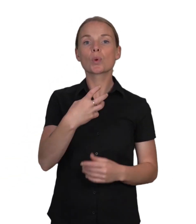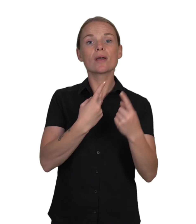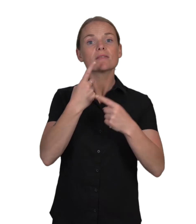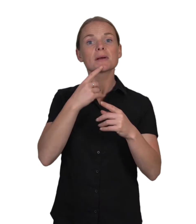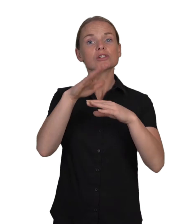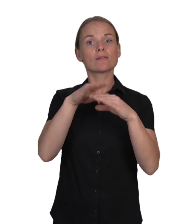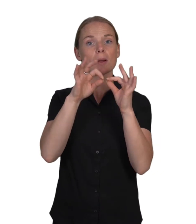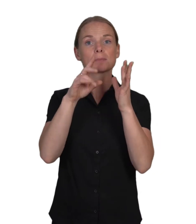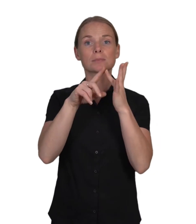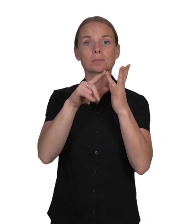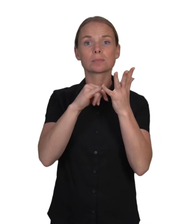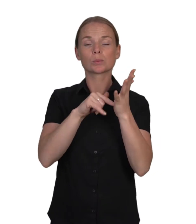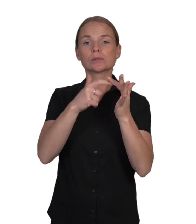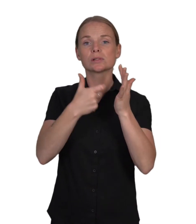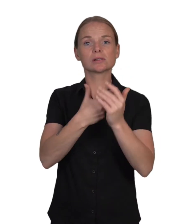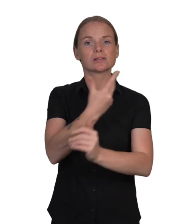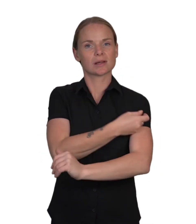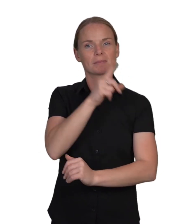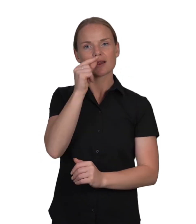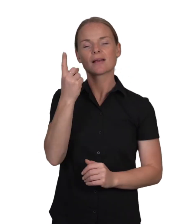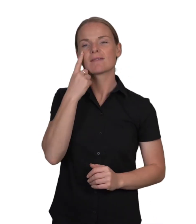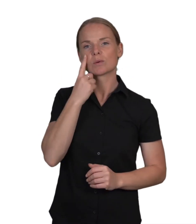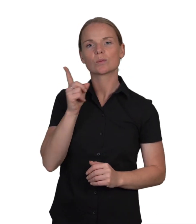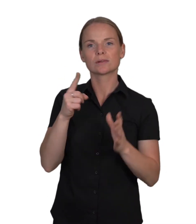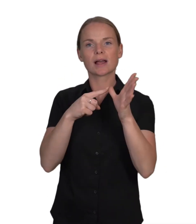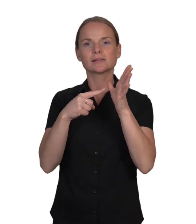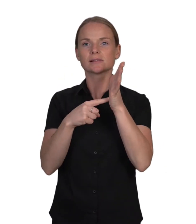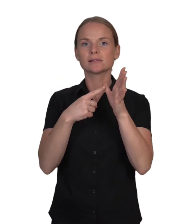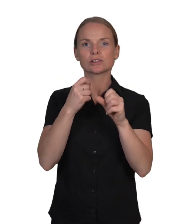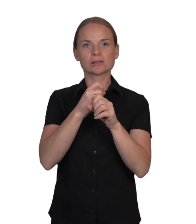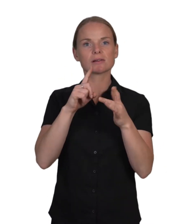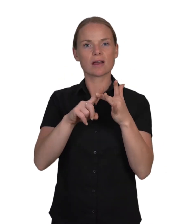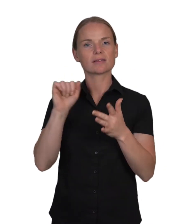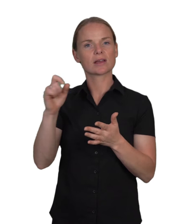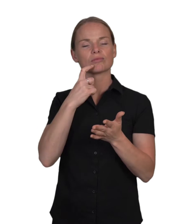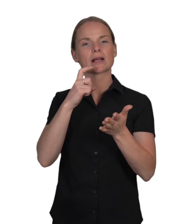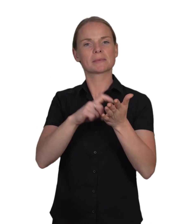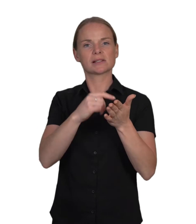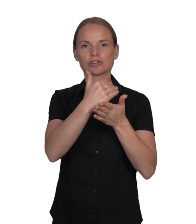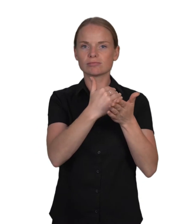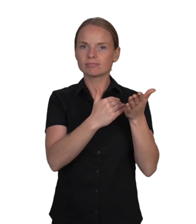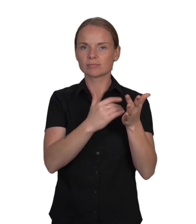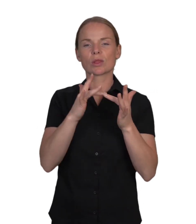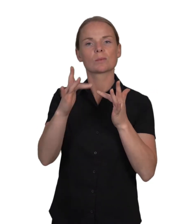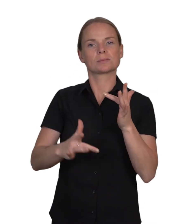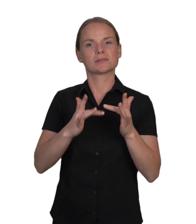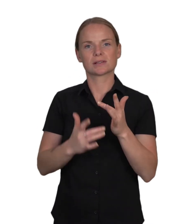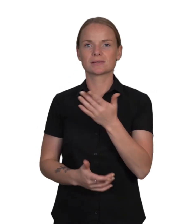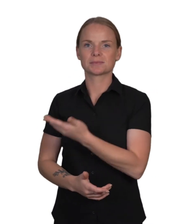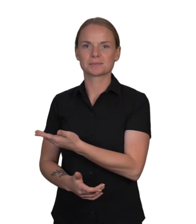For more information on booster doses see ATAGI recommendations on the use of a booster dose of COVID-19 vaccine.